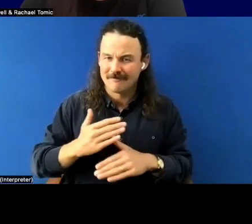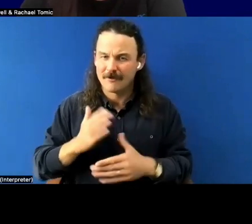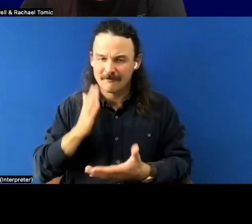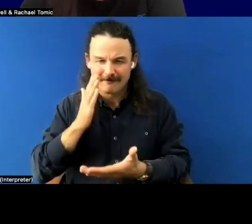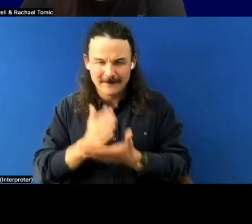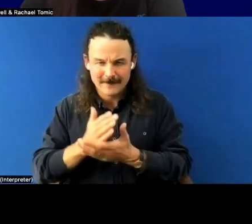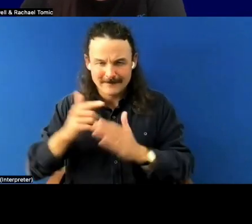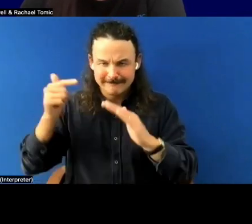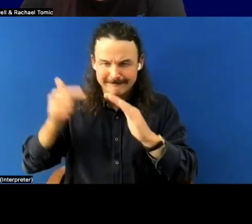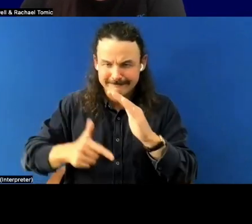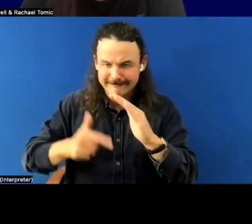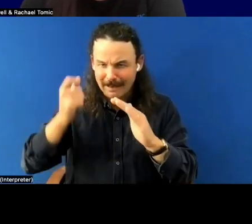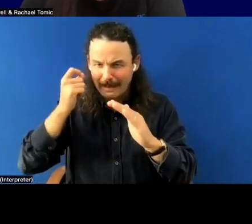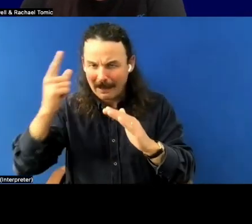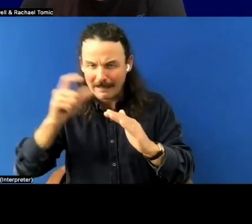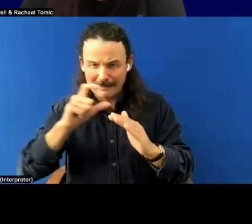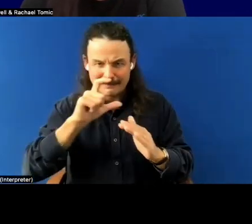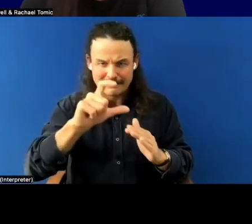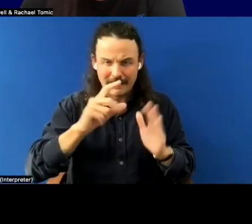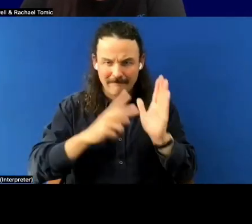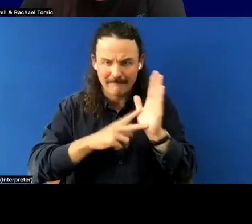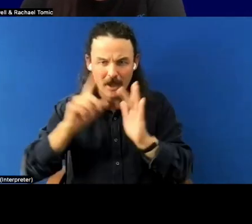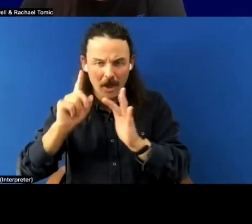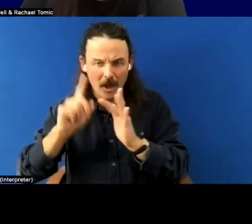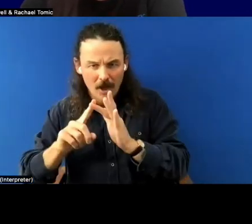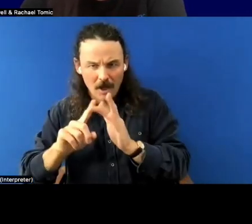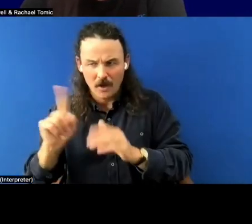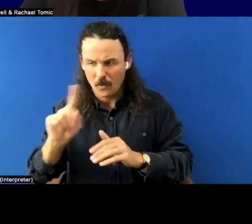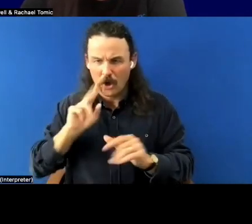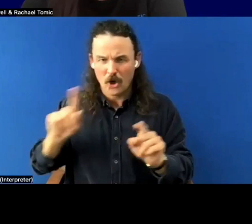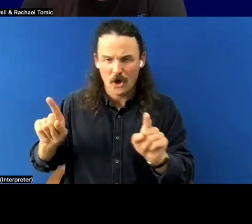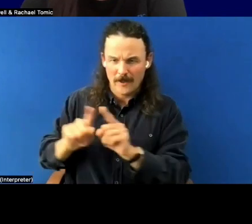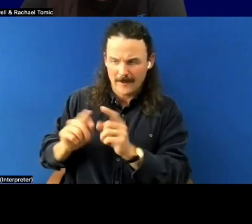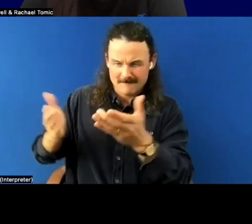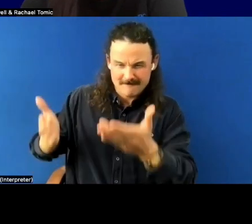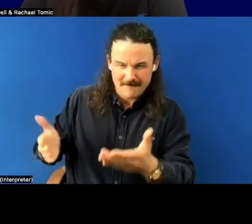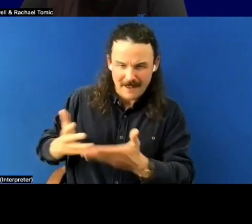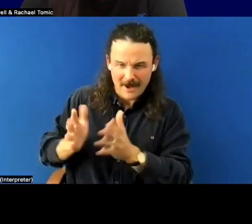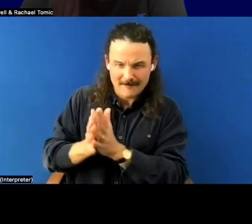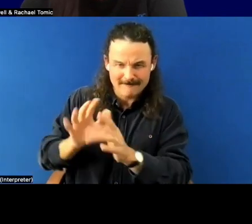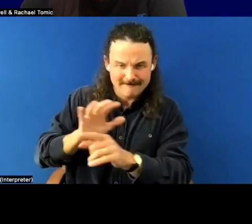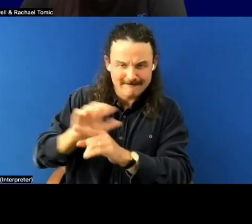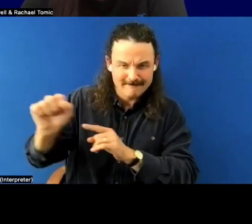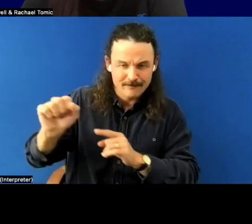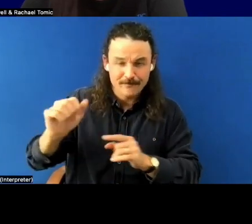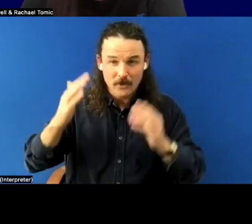looks like, what auditory processing disorder looks like and what deafblindness can present